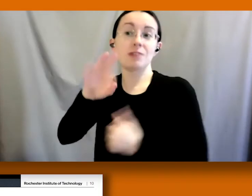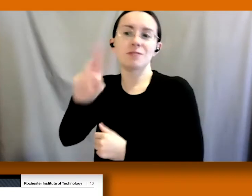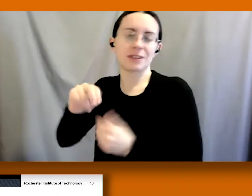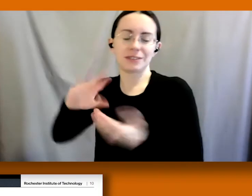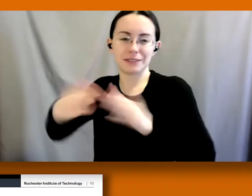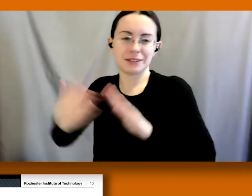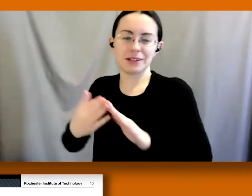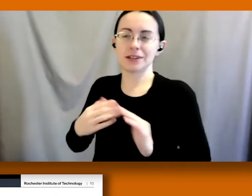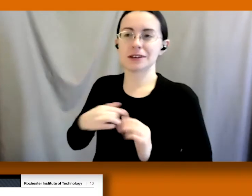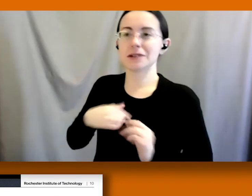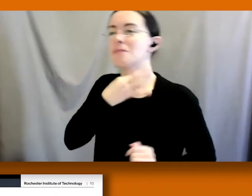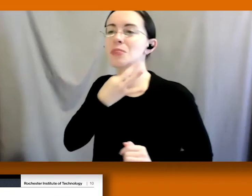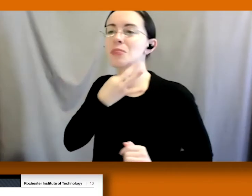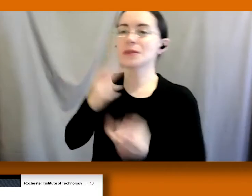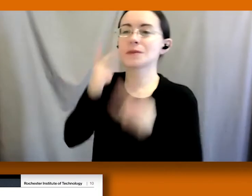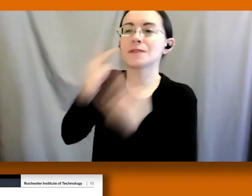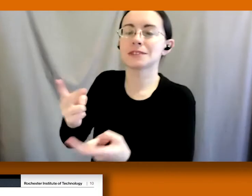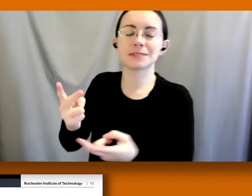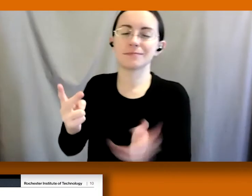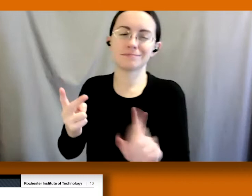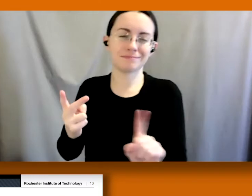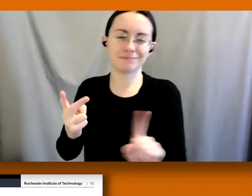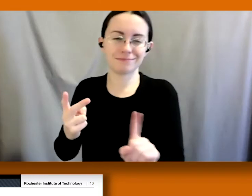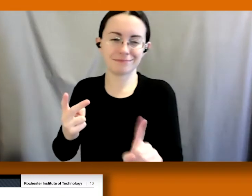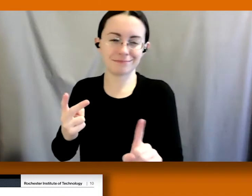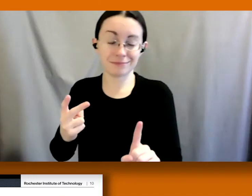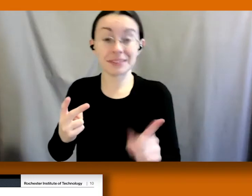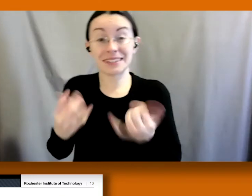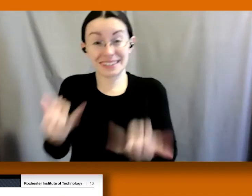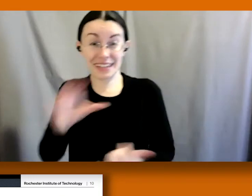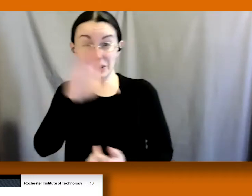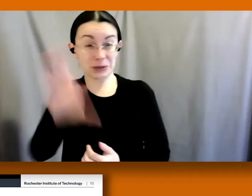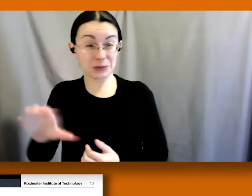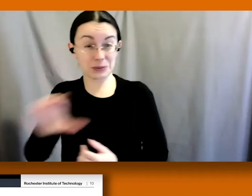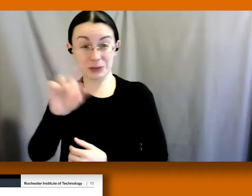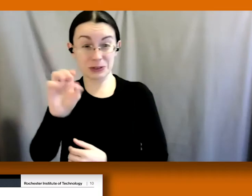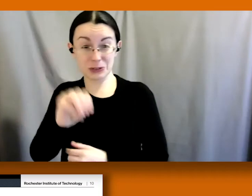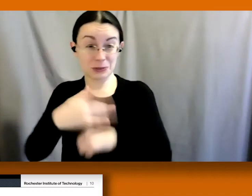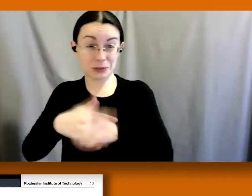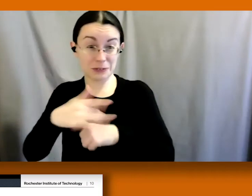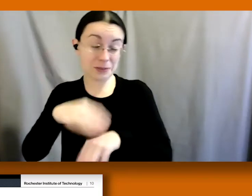Um, and especially nowadays with Zoom, um, and other conferencing services,